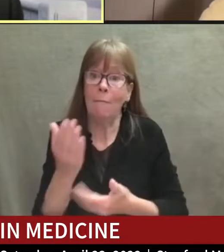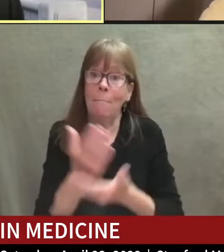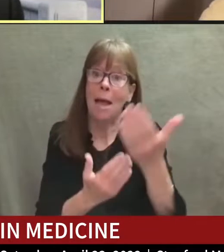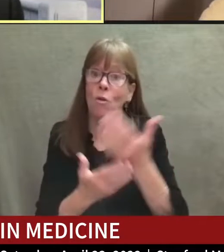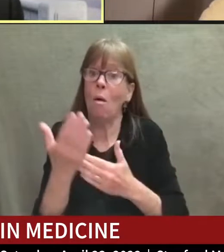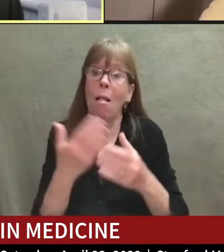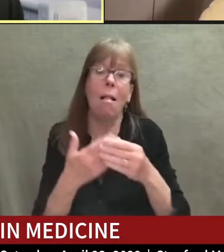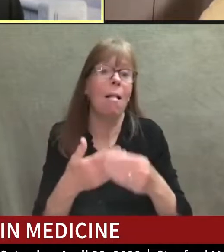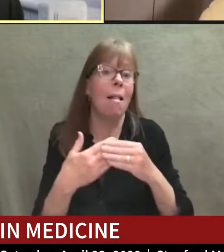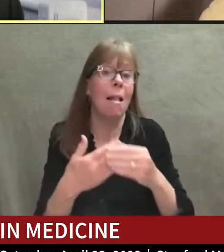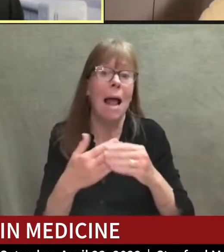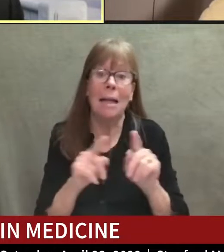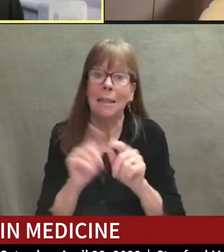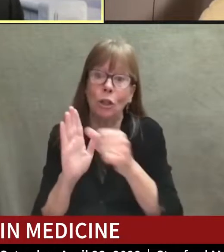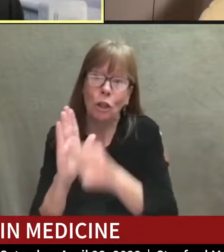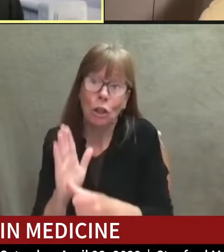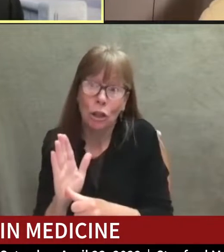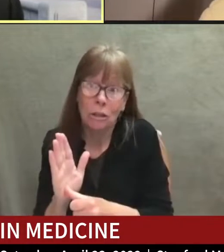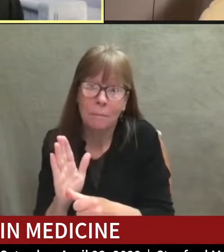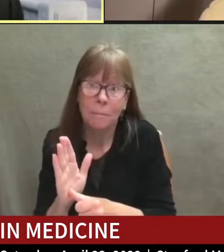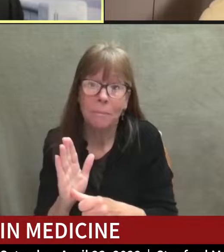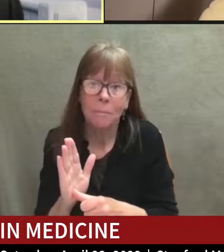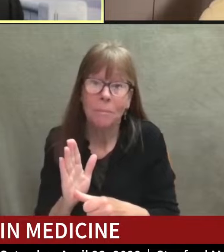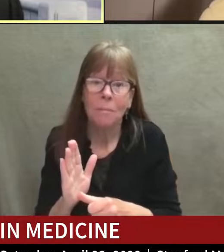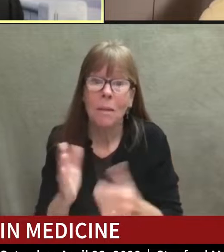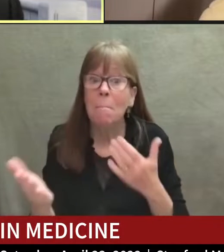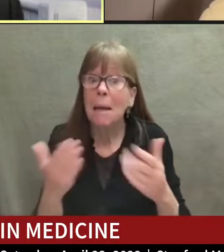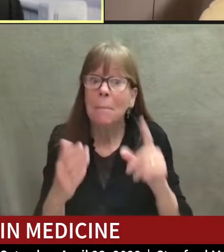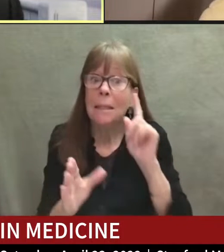You know, not even the obvious ones like psychiatry and radiology.